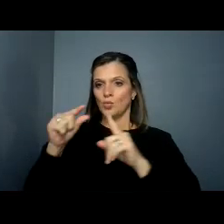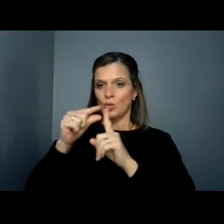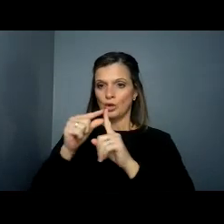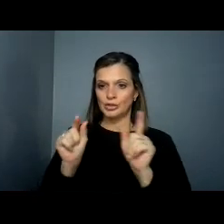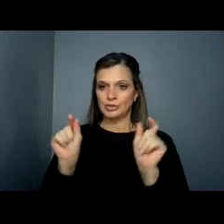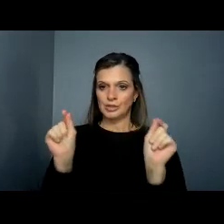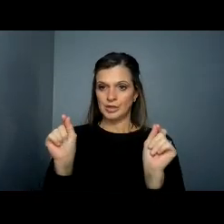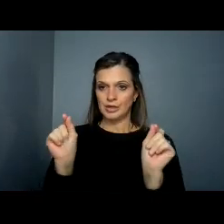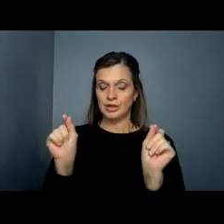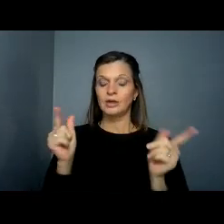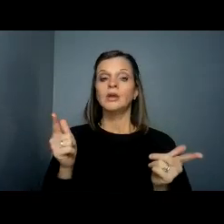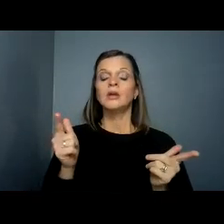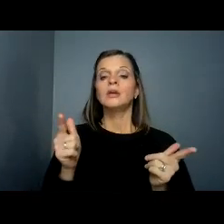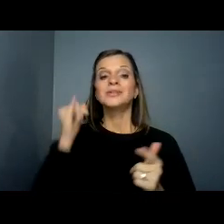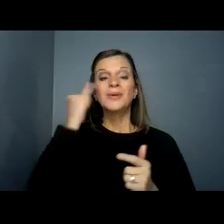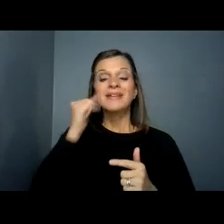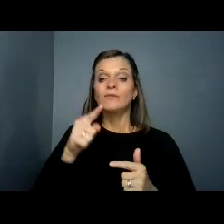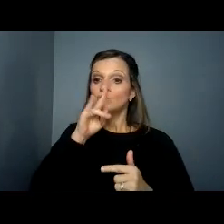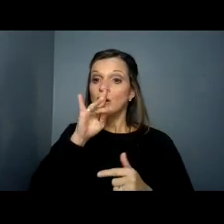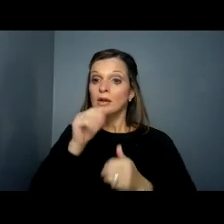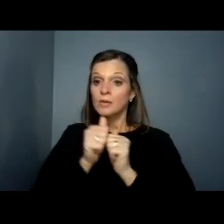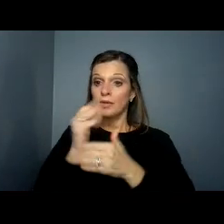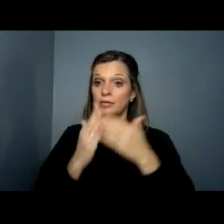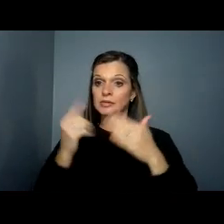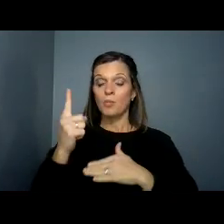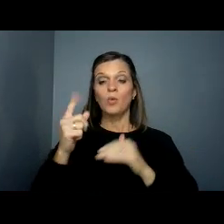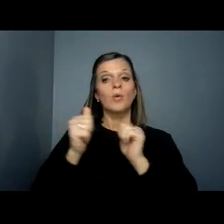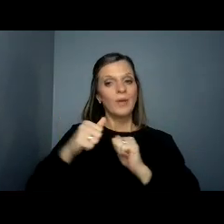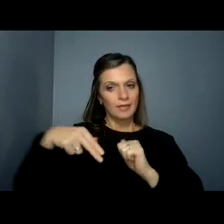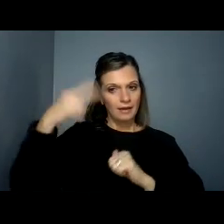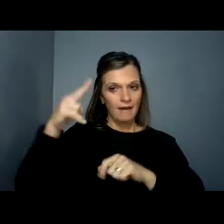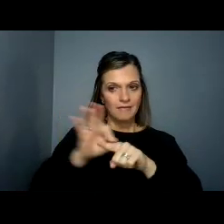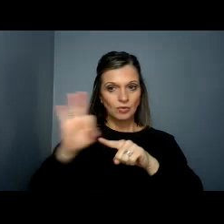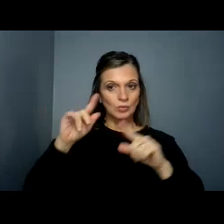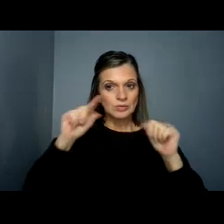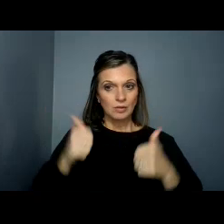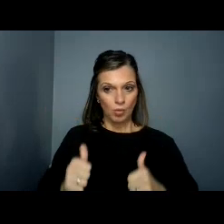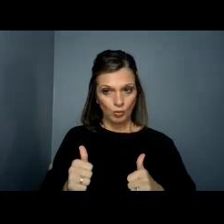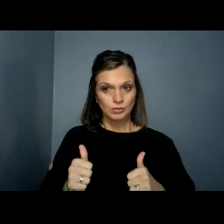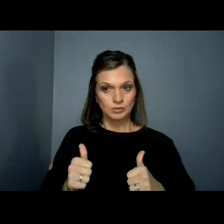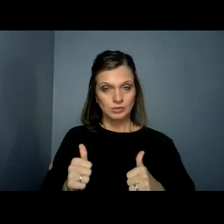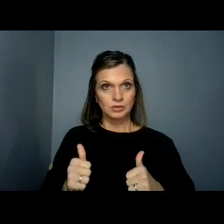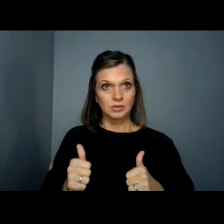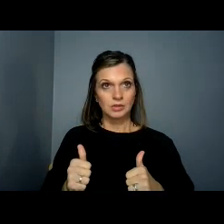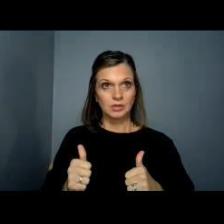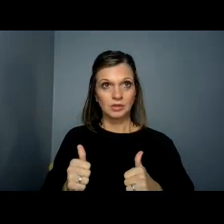They'll say with the with the high frequency hearing loss.